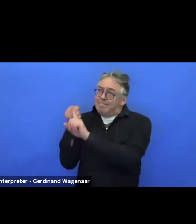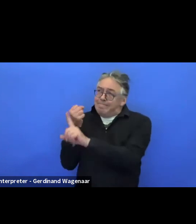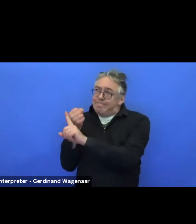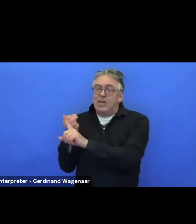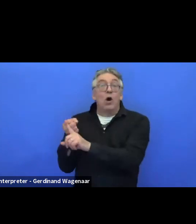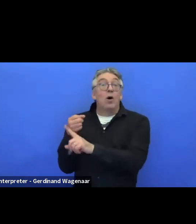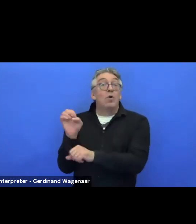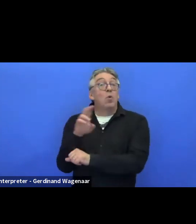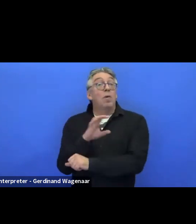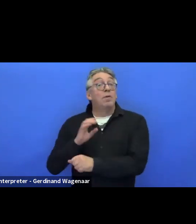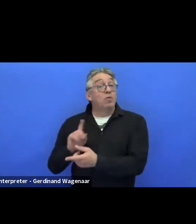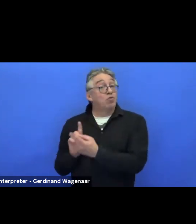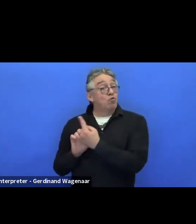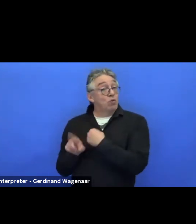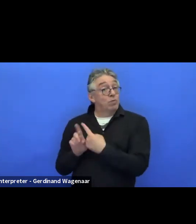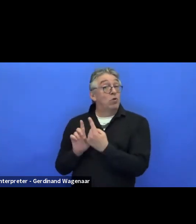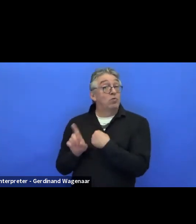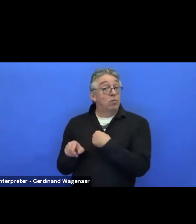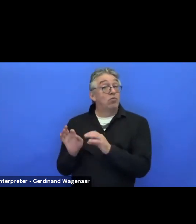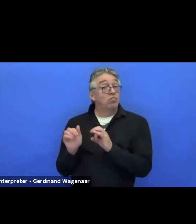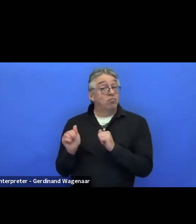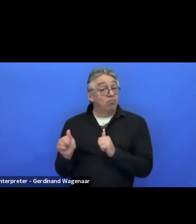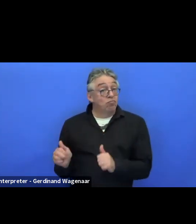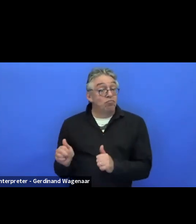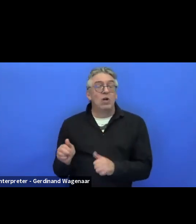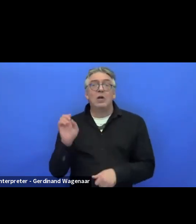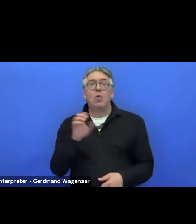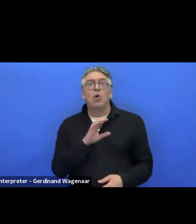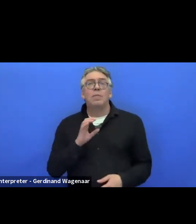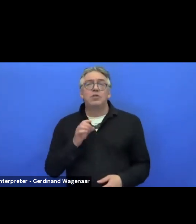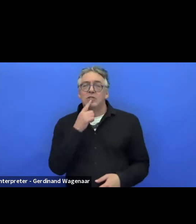In particular, it emphasized in the follow up programming period,